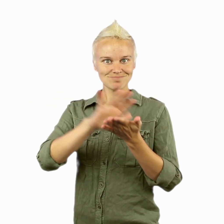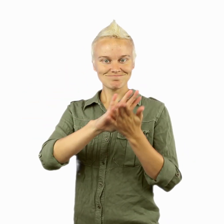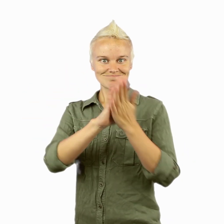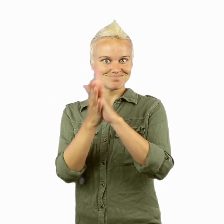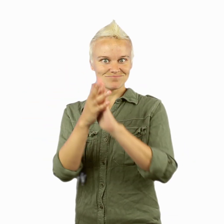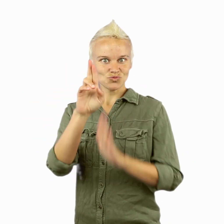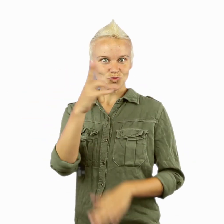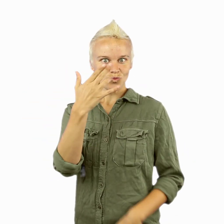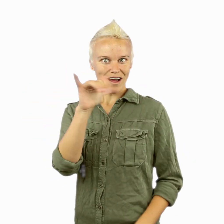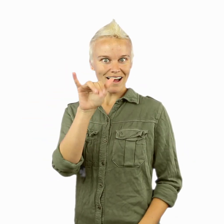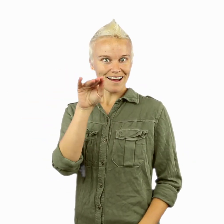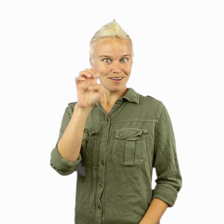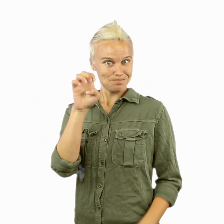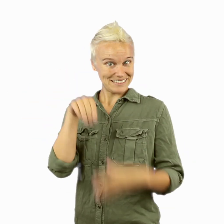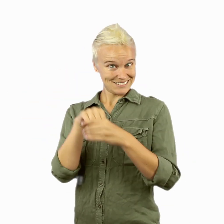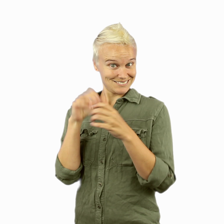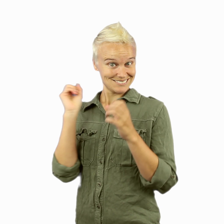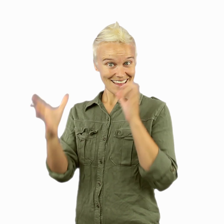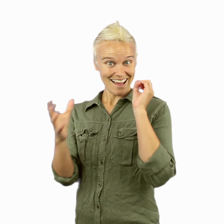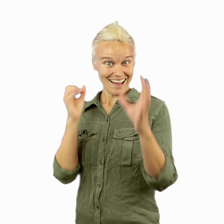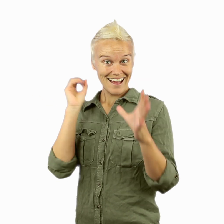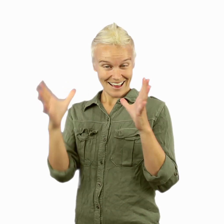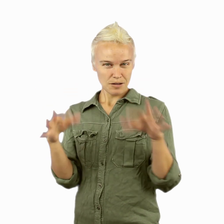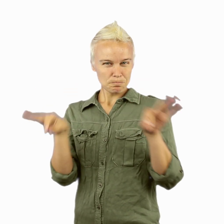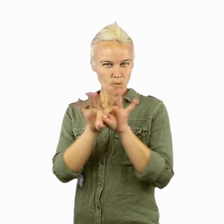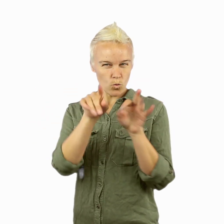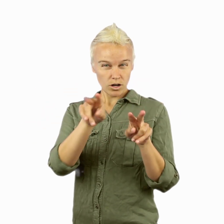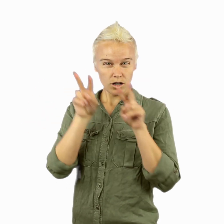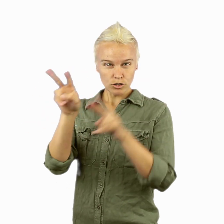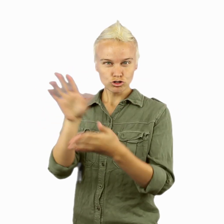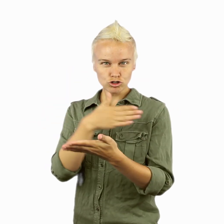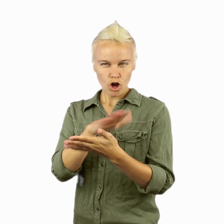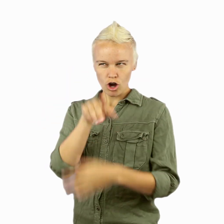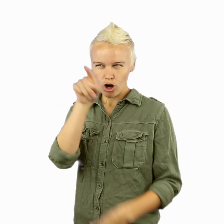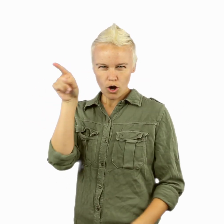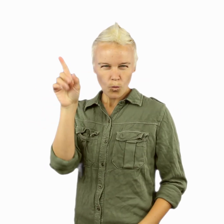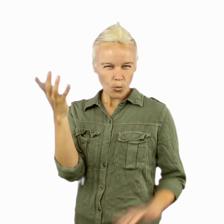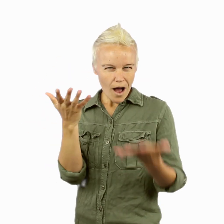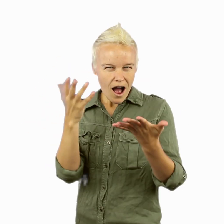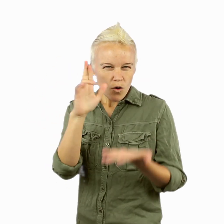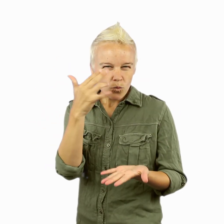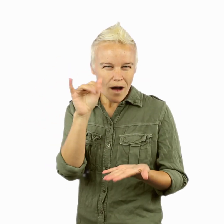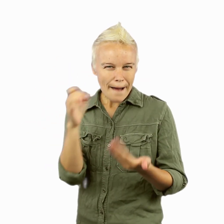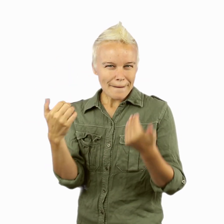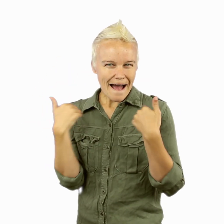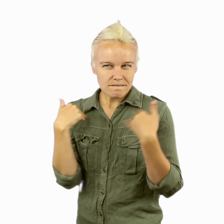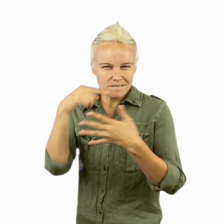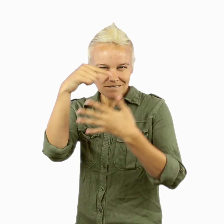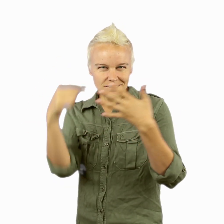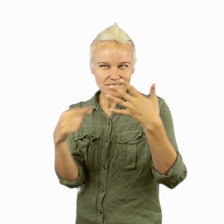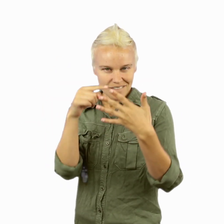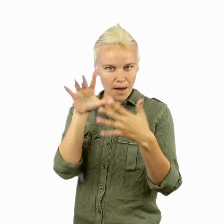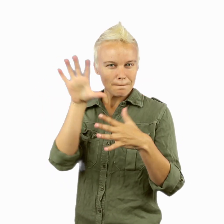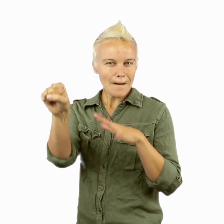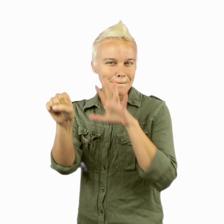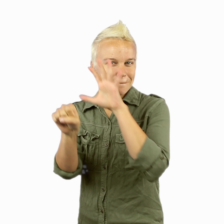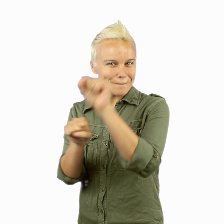When you watch the songs, pay close attention to the repetition of the parameters in order to capture the rhymes.